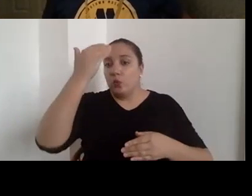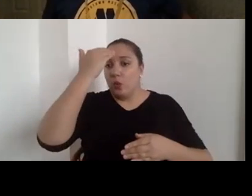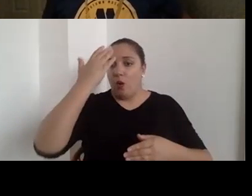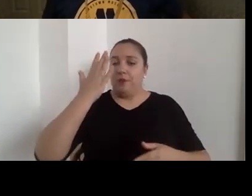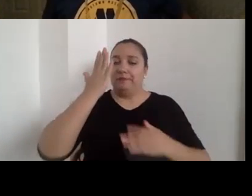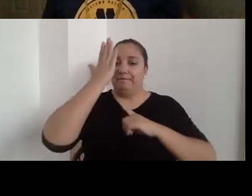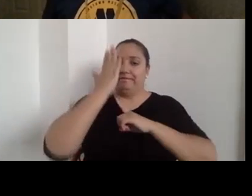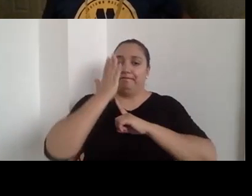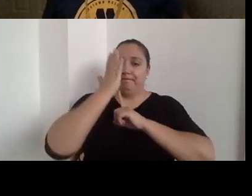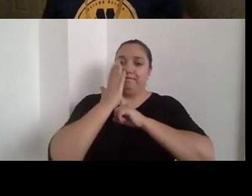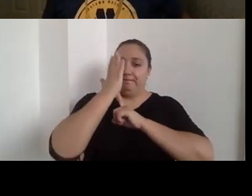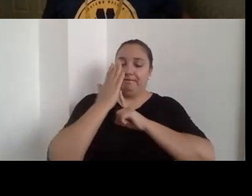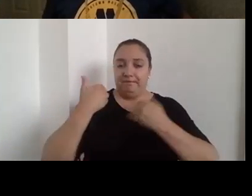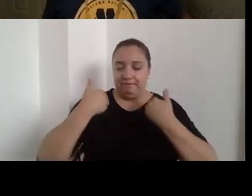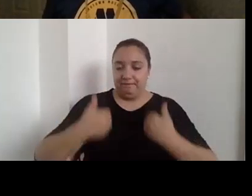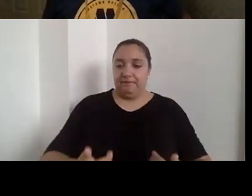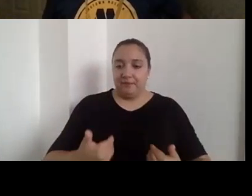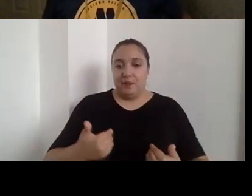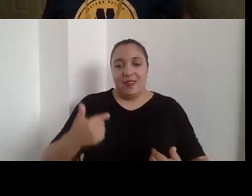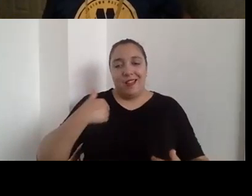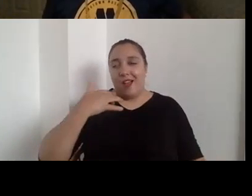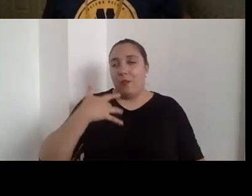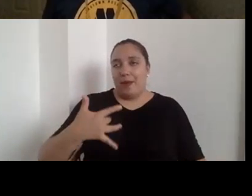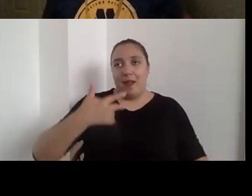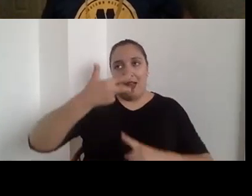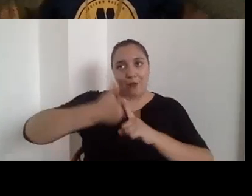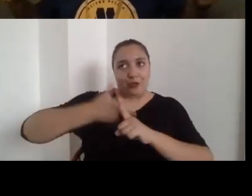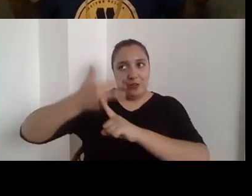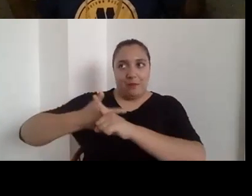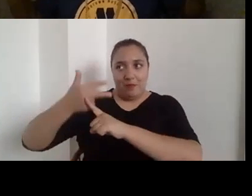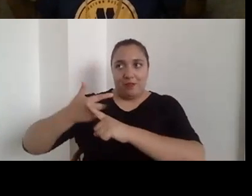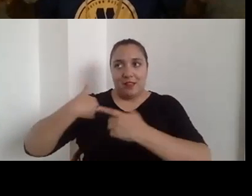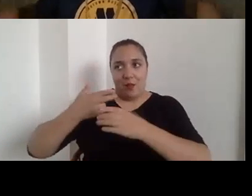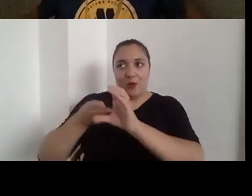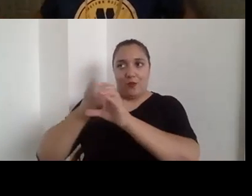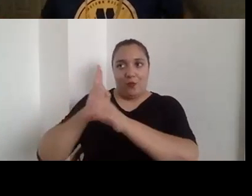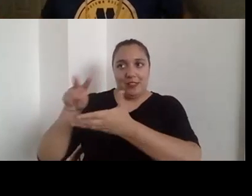months want to quit dance and like go to law school and I'm not even kidding.